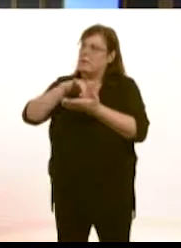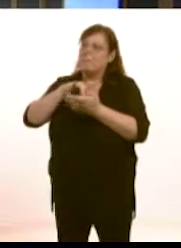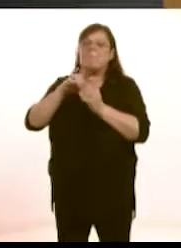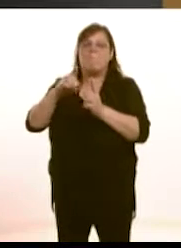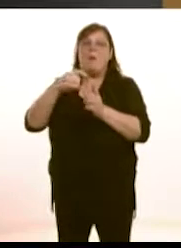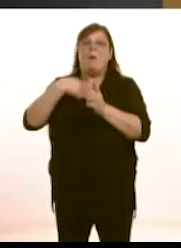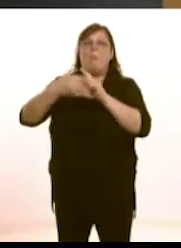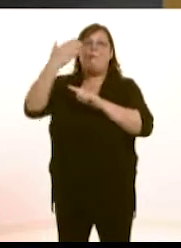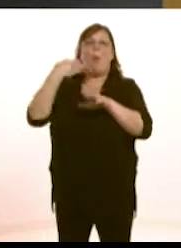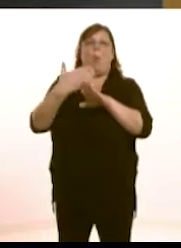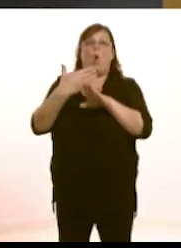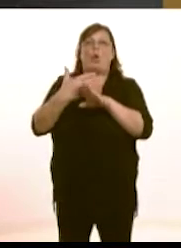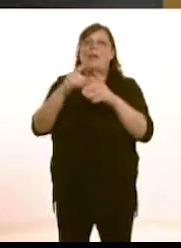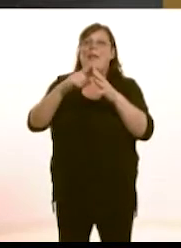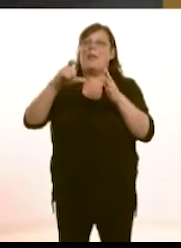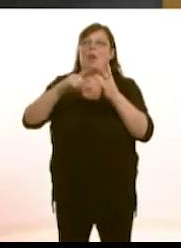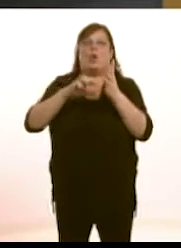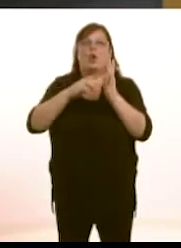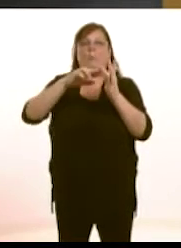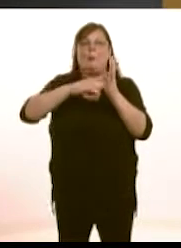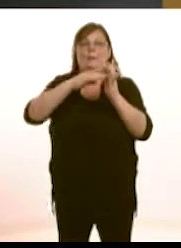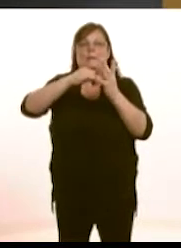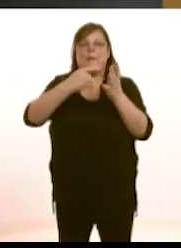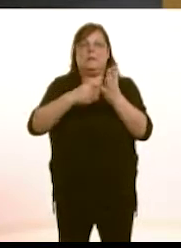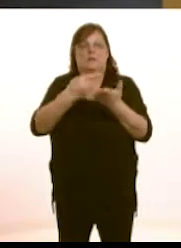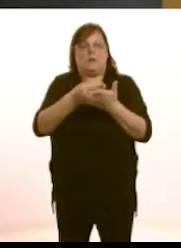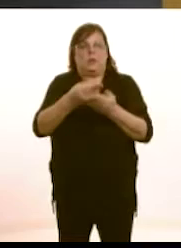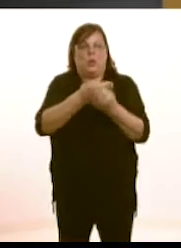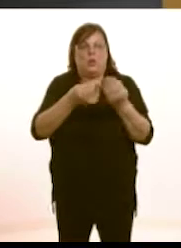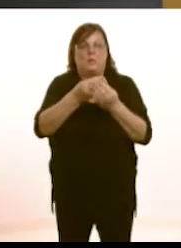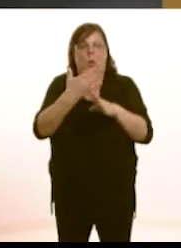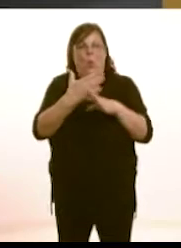as an economist previously and hugely benefited from relations with ONS statisticians.